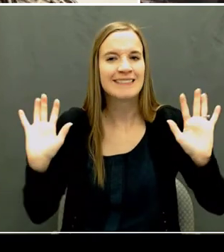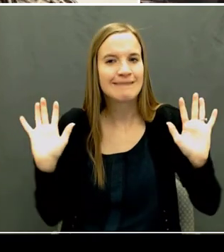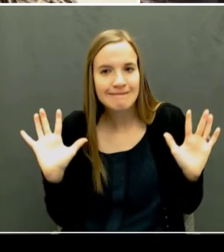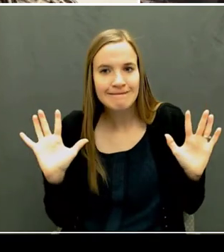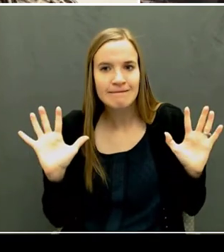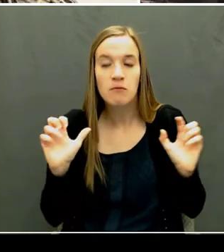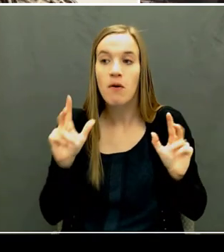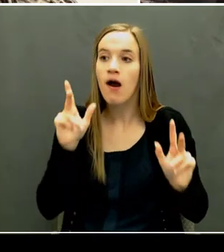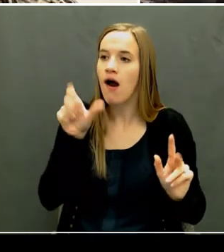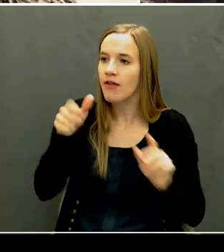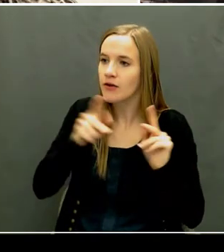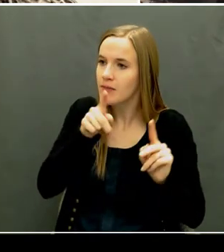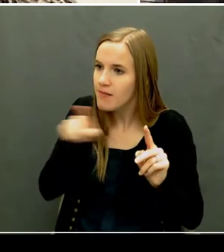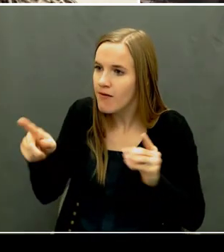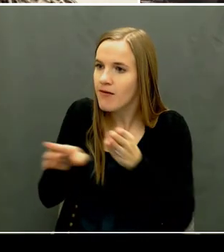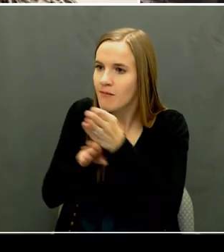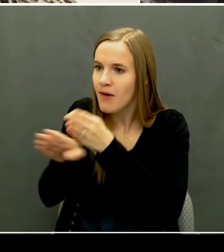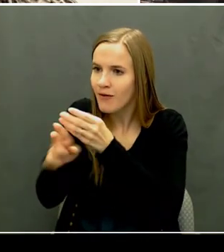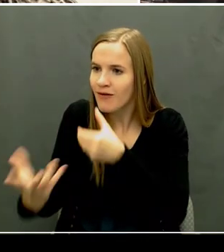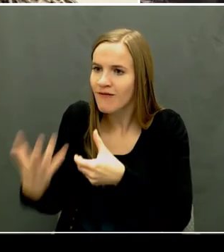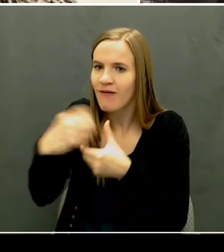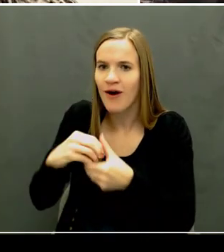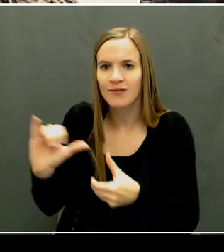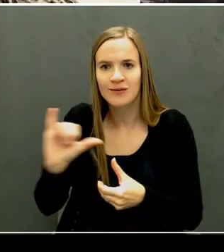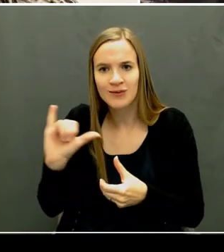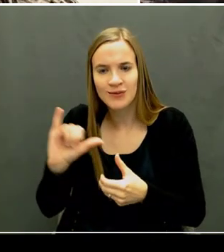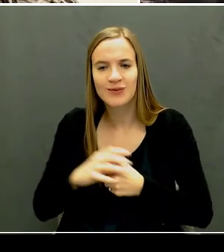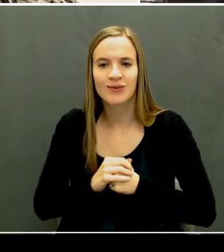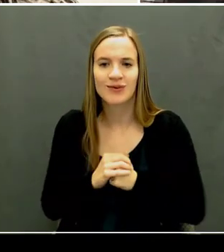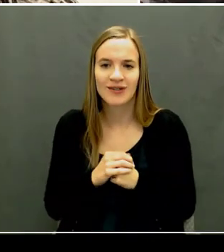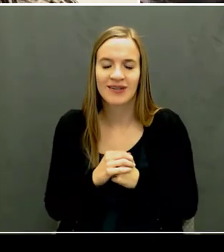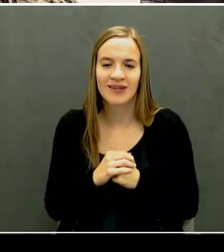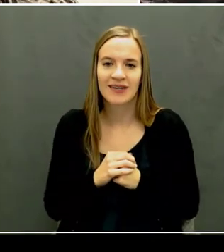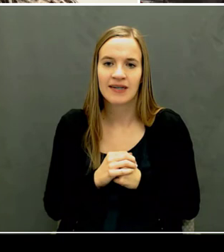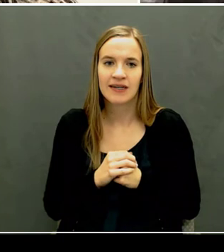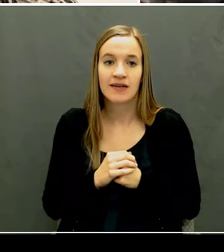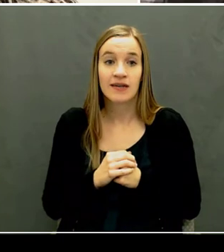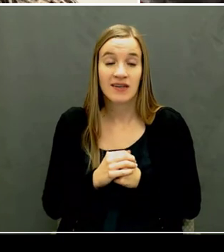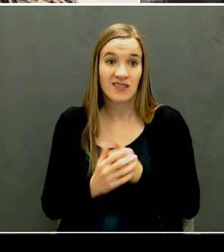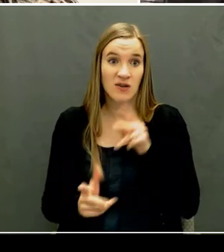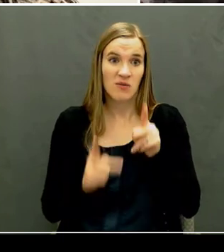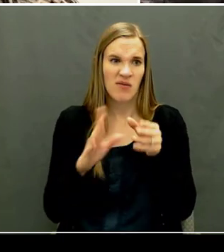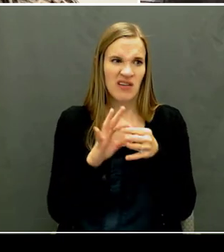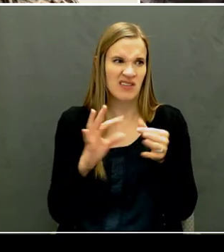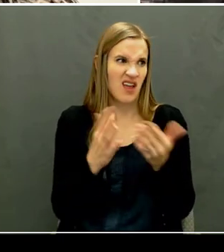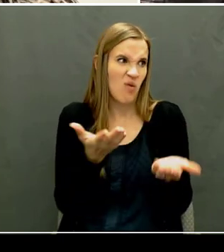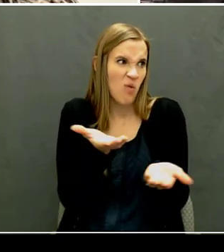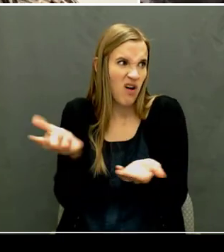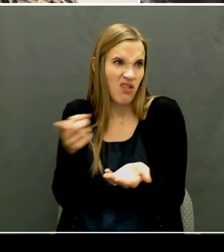think there's a, when people say, Where are they? They're there. There are a lot of qualified people